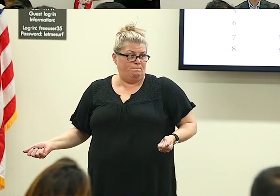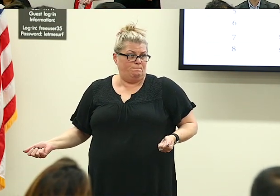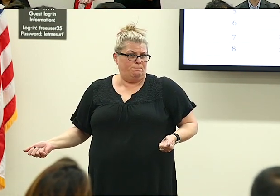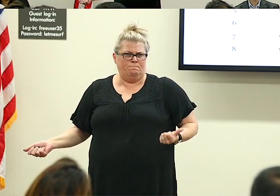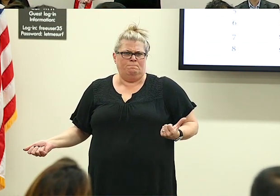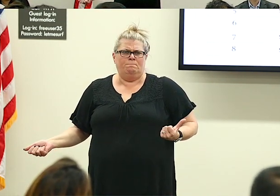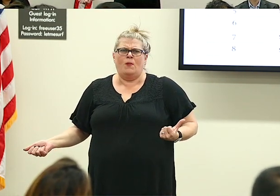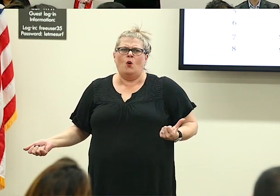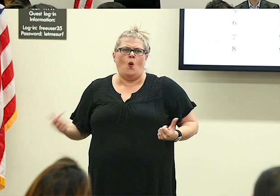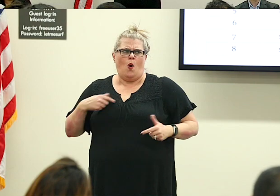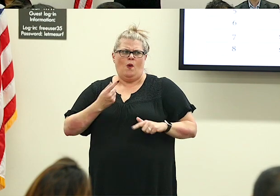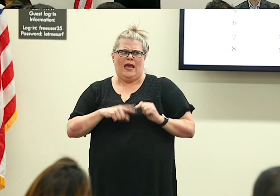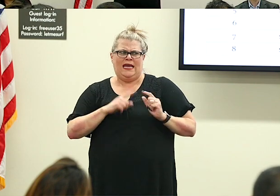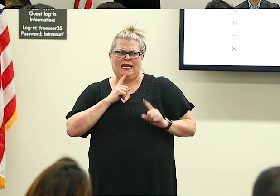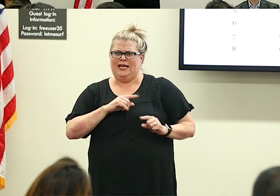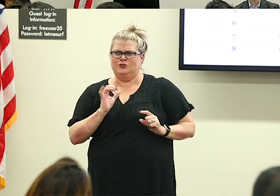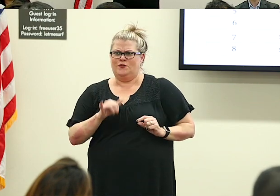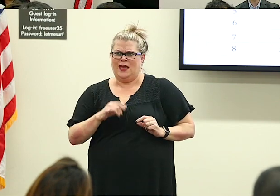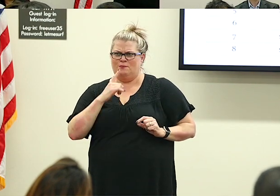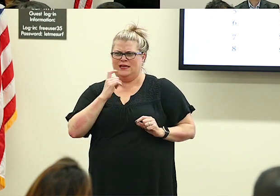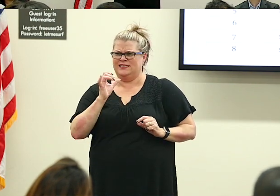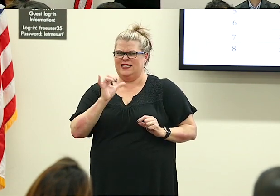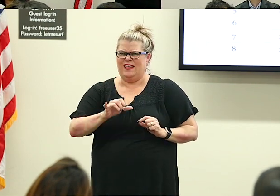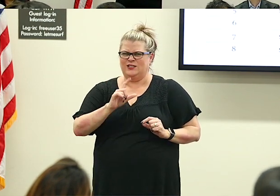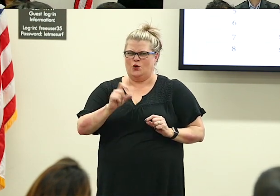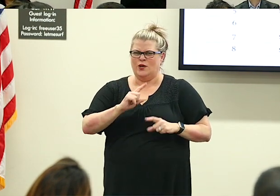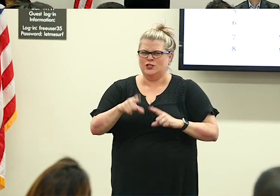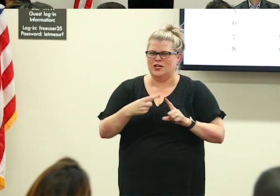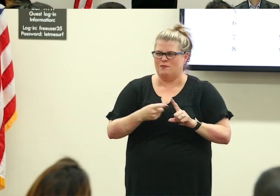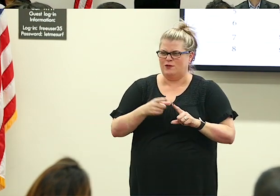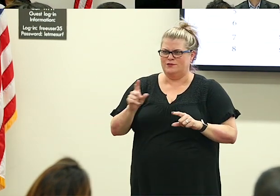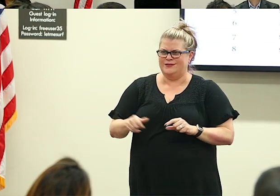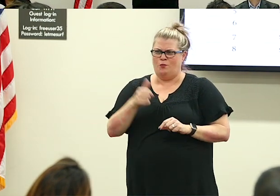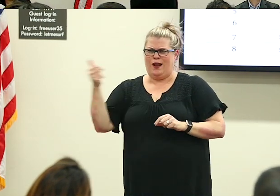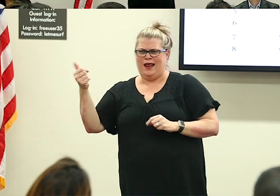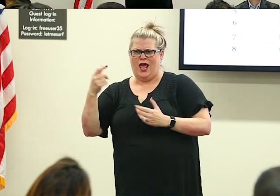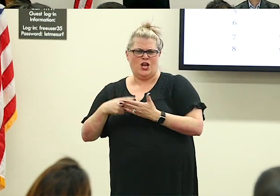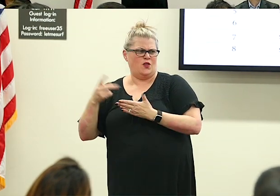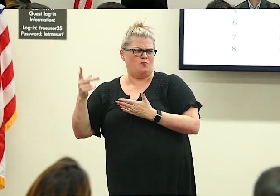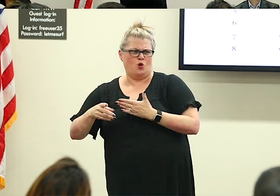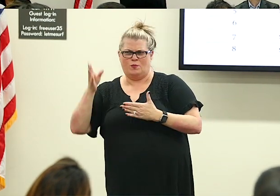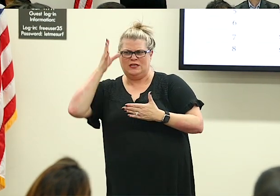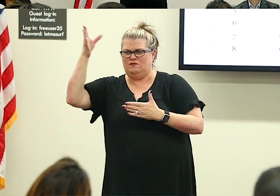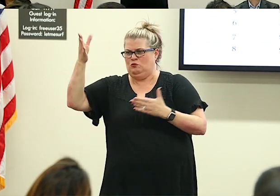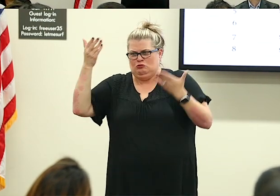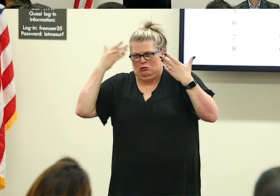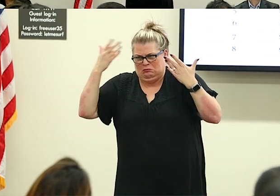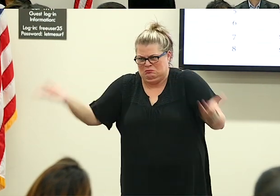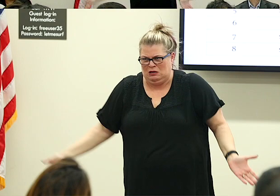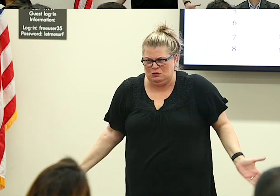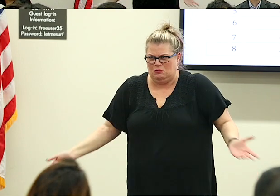Well I can't answer that, because that's a question about somebody else's program in the future. So, yeah.